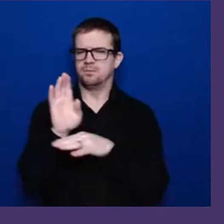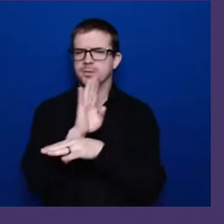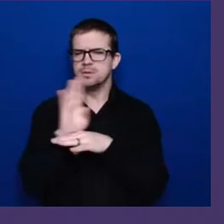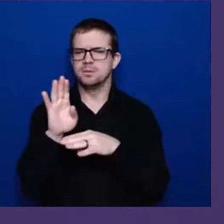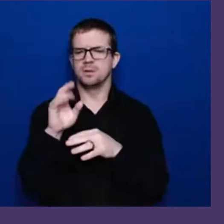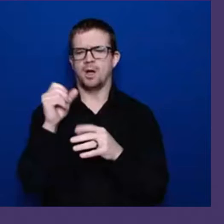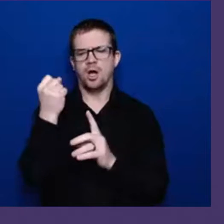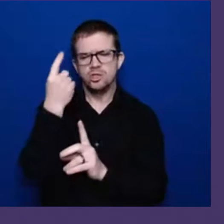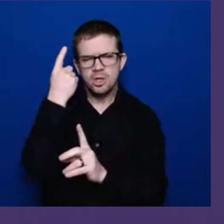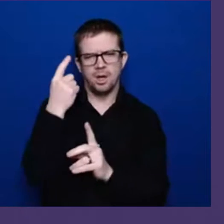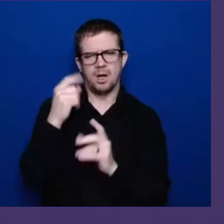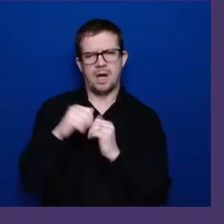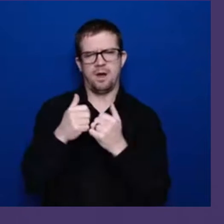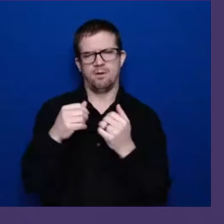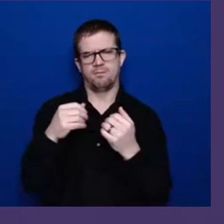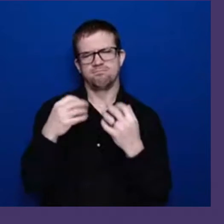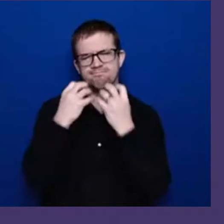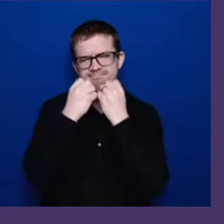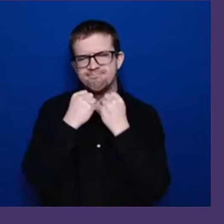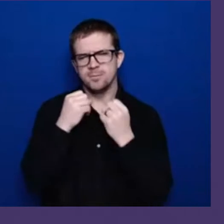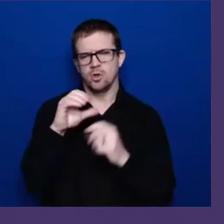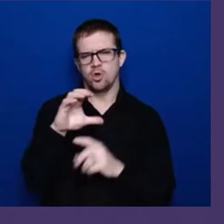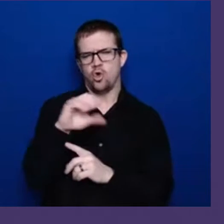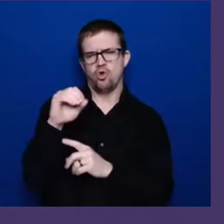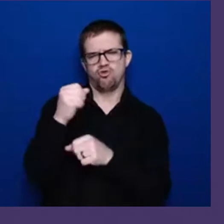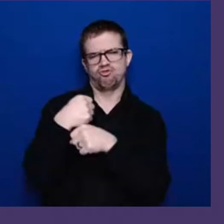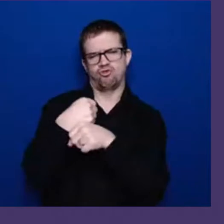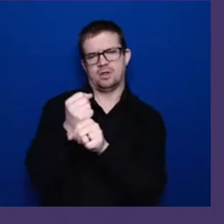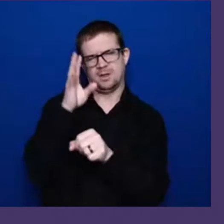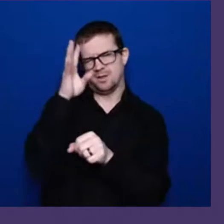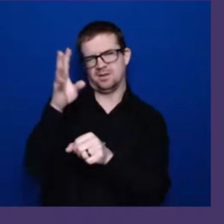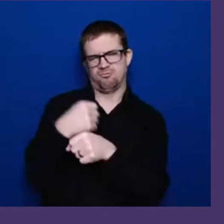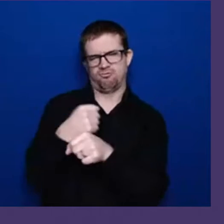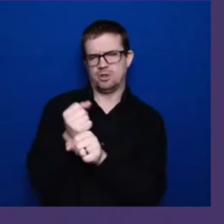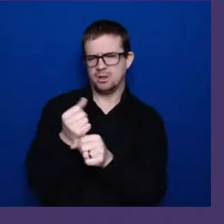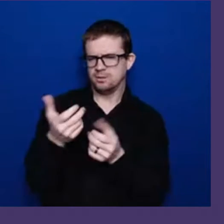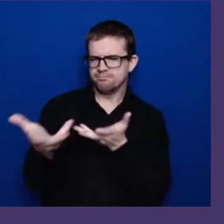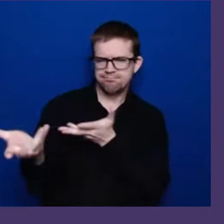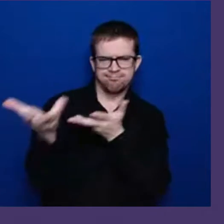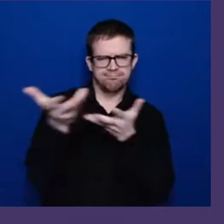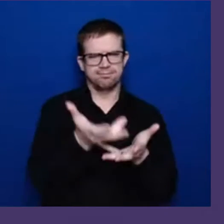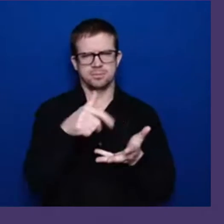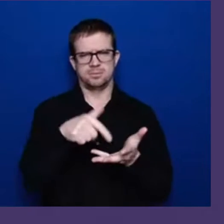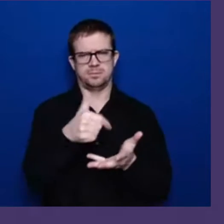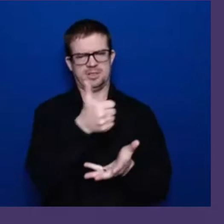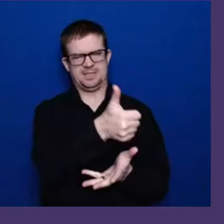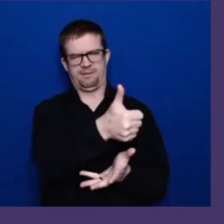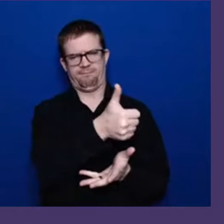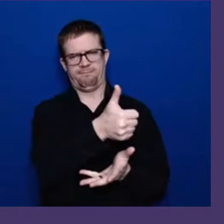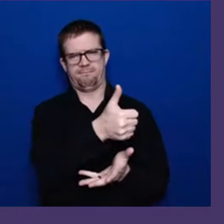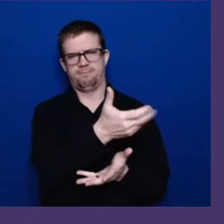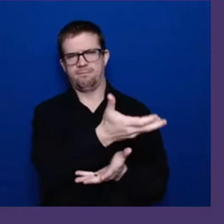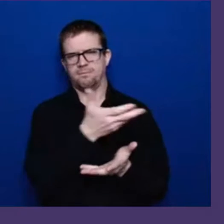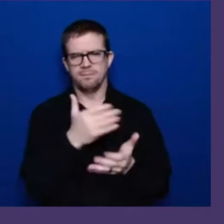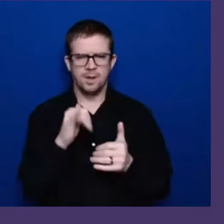how you bring your whole self to that process. Keri Gray: A few years ago, we had to very adamantly adapt